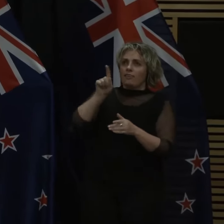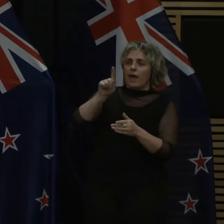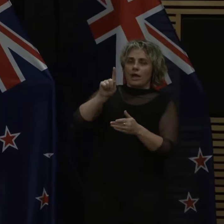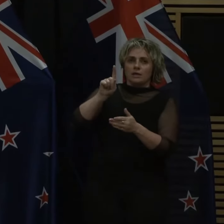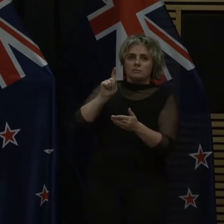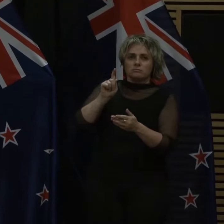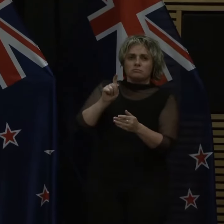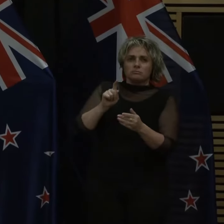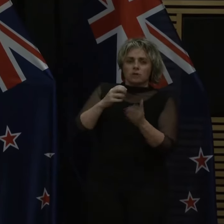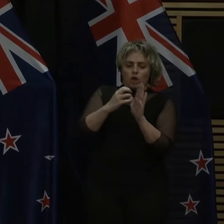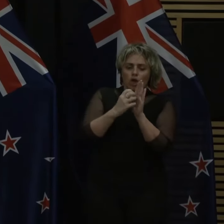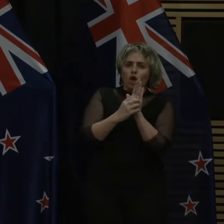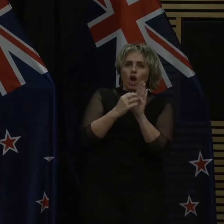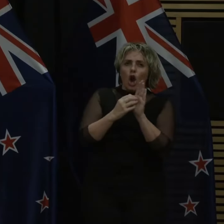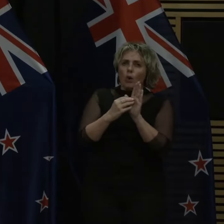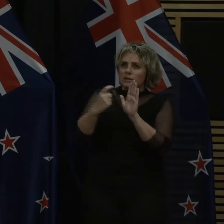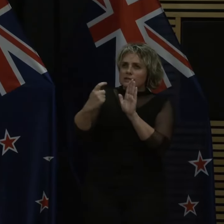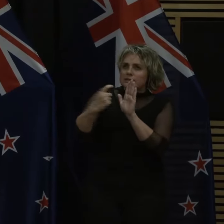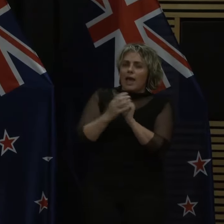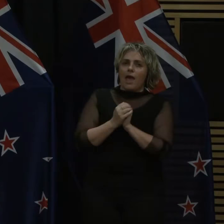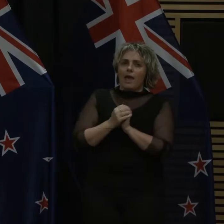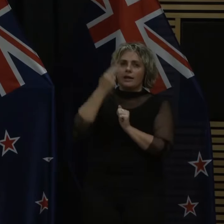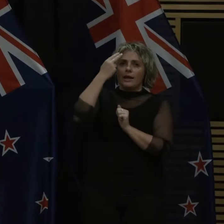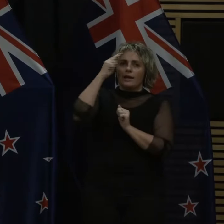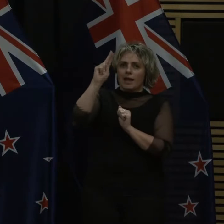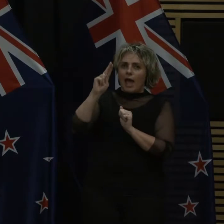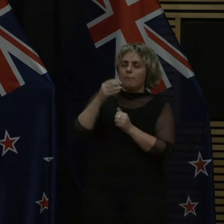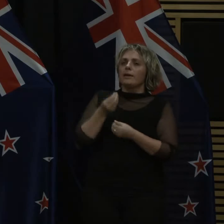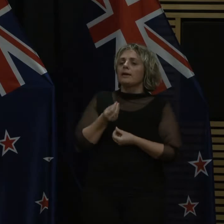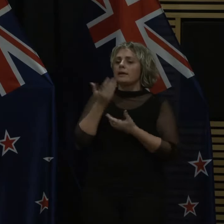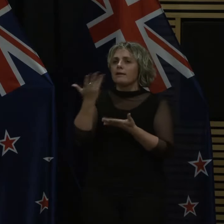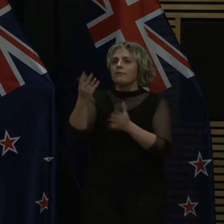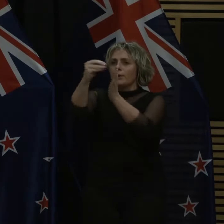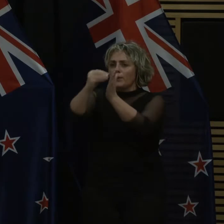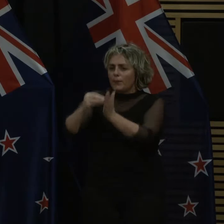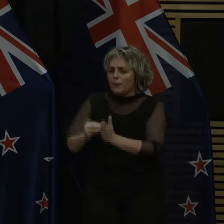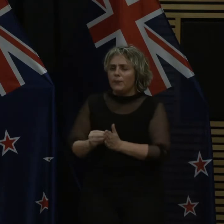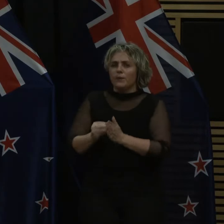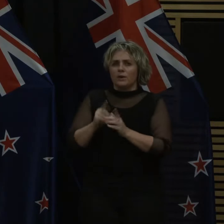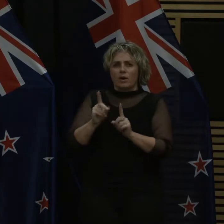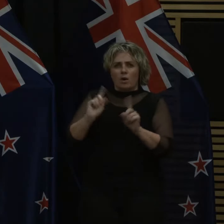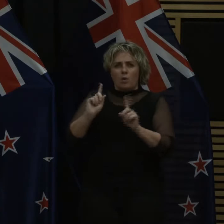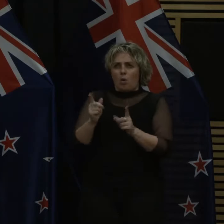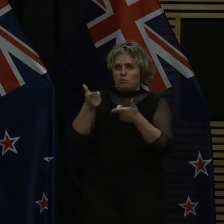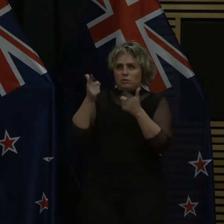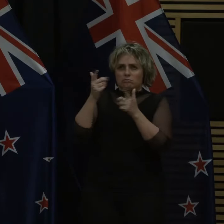officials about what controls will be on venue organisers in